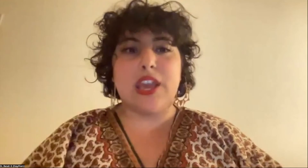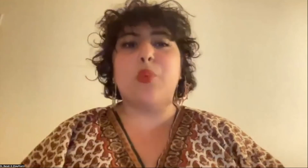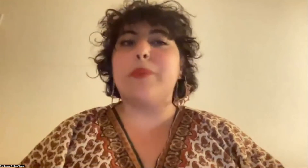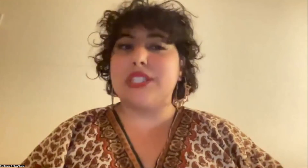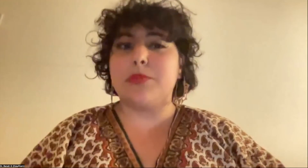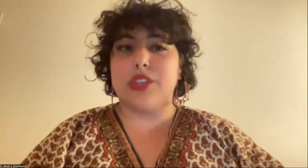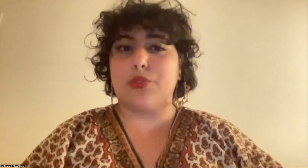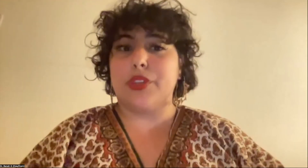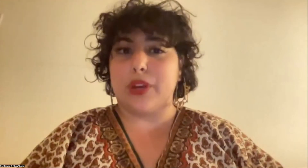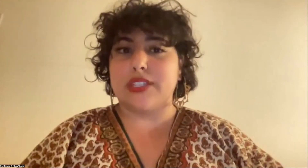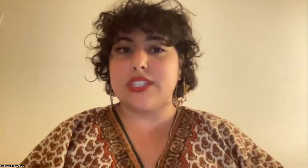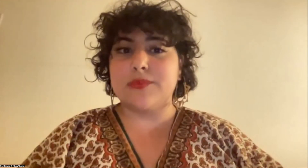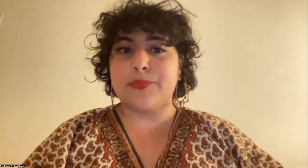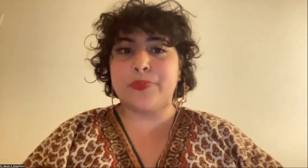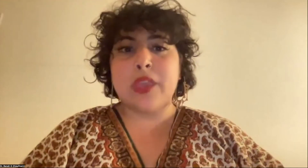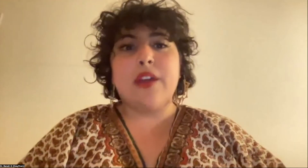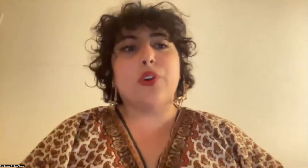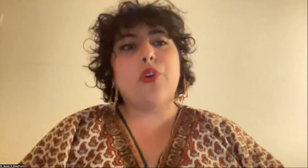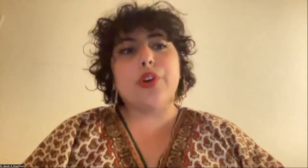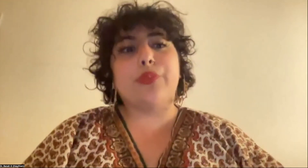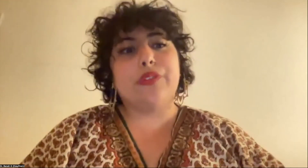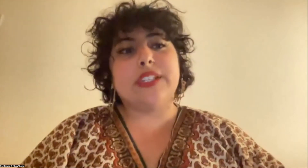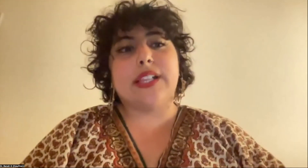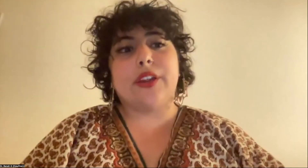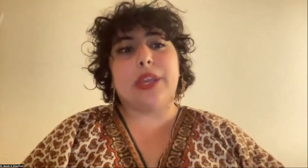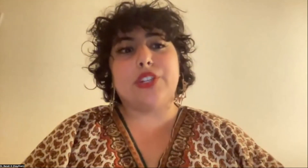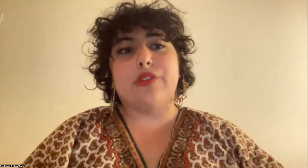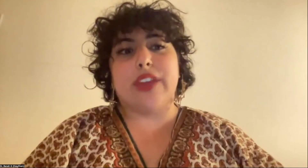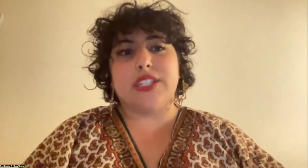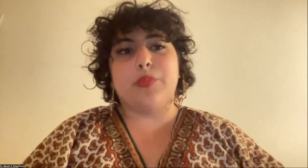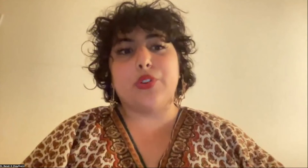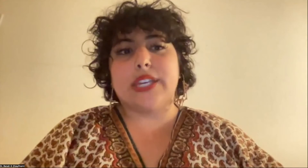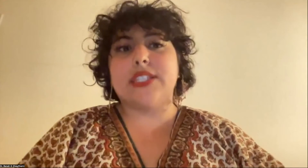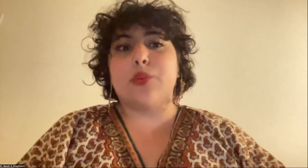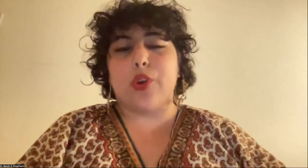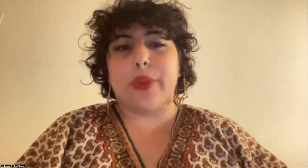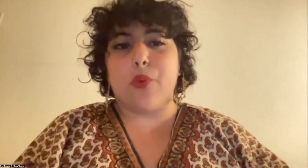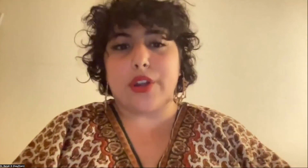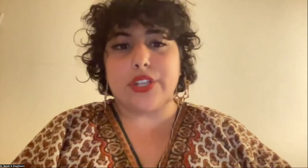we must be the only ones.” The coral reef declared a major event to protest the warming waters,